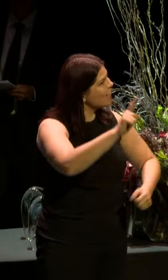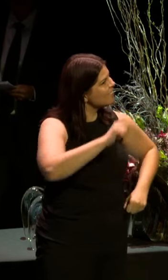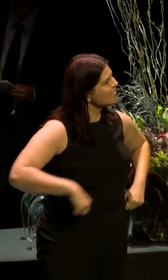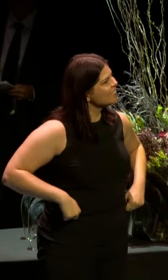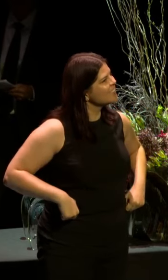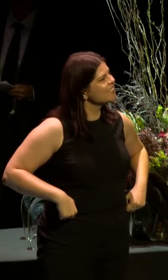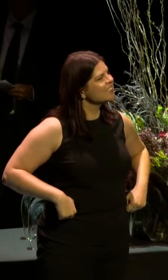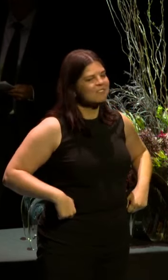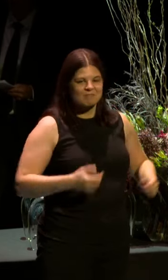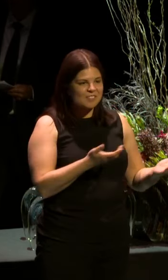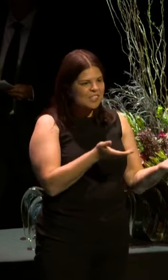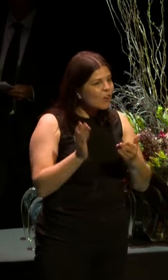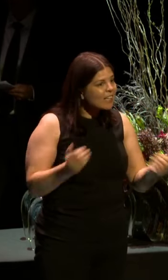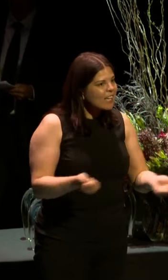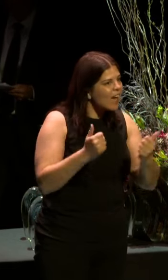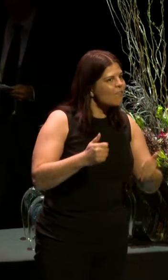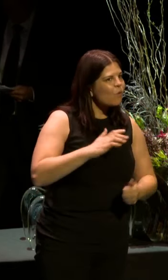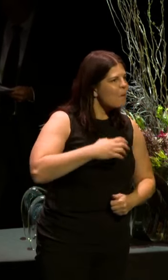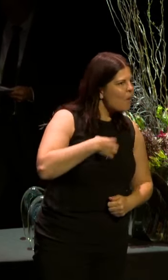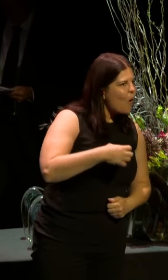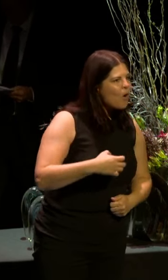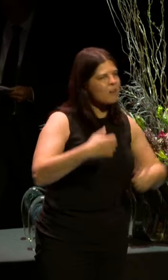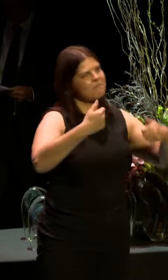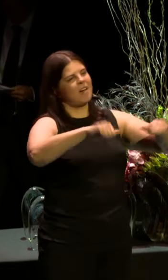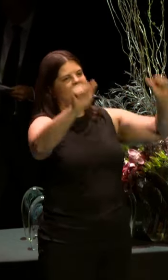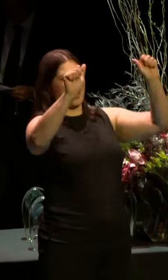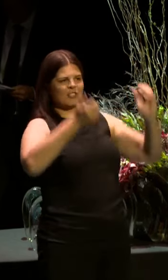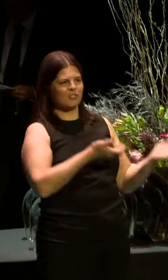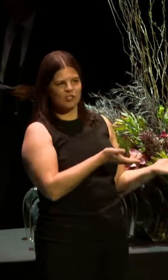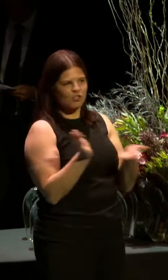Finally? I'll stop shouting now.